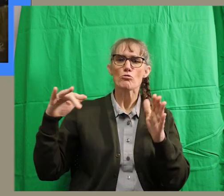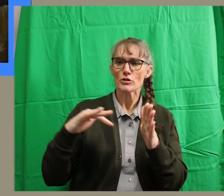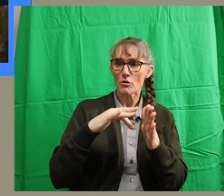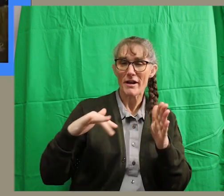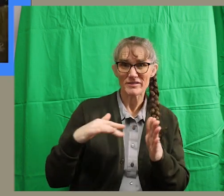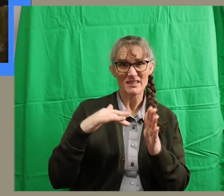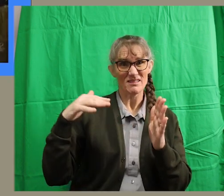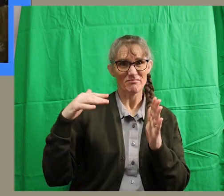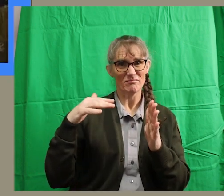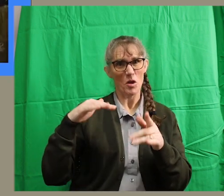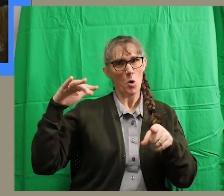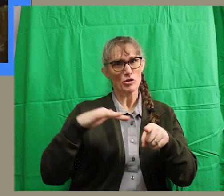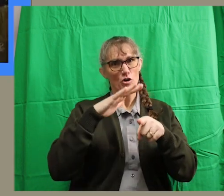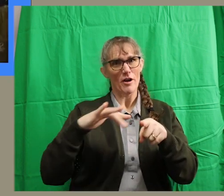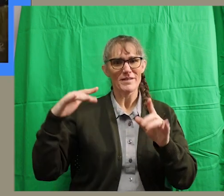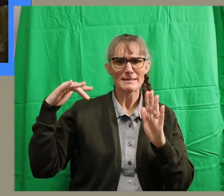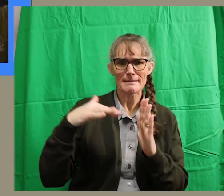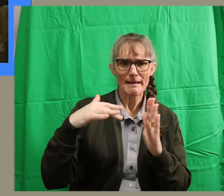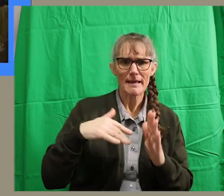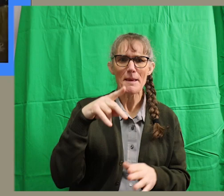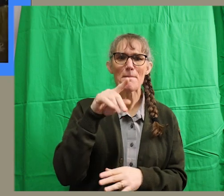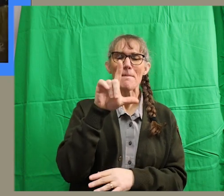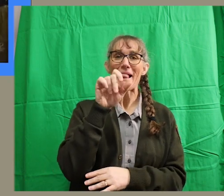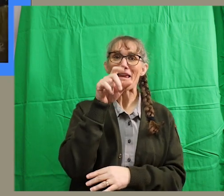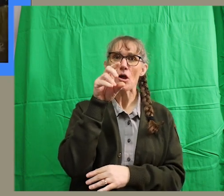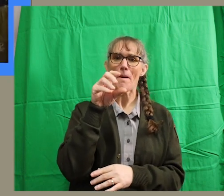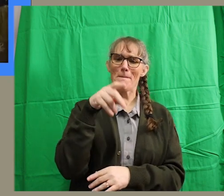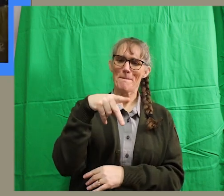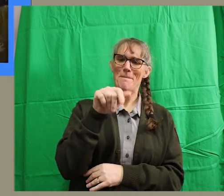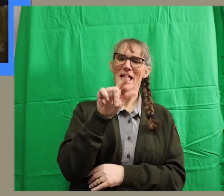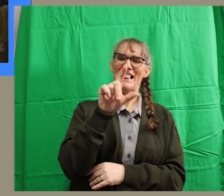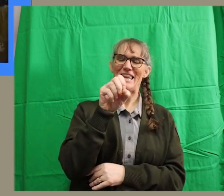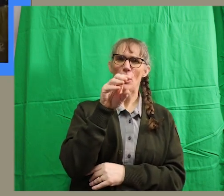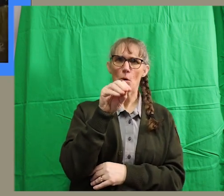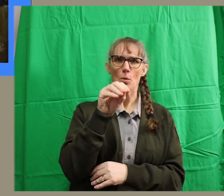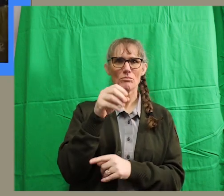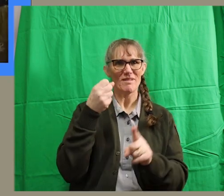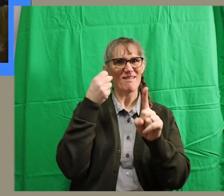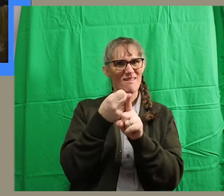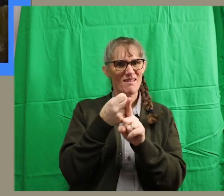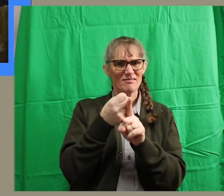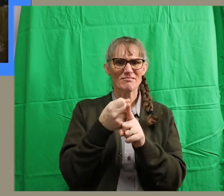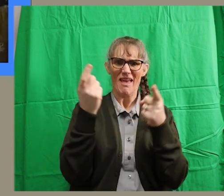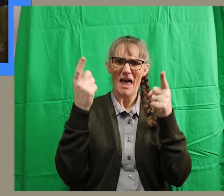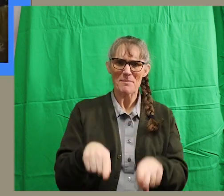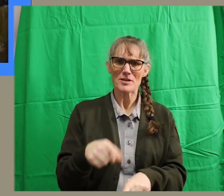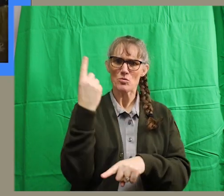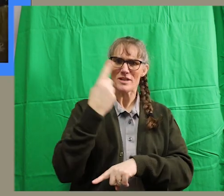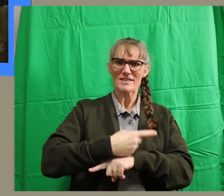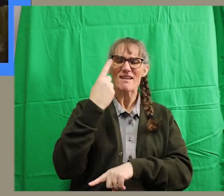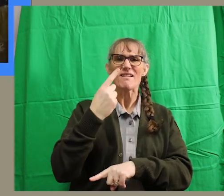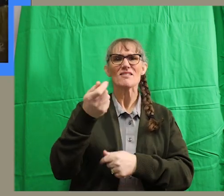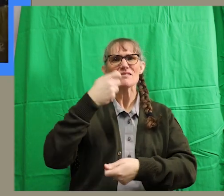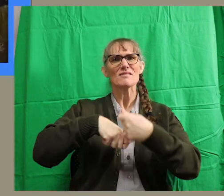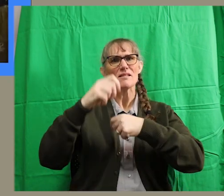And paleo sort of just fell into my lap one day, um through a professor substituting for another professor.